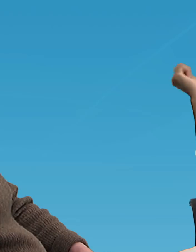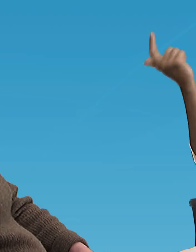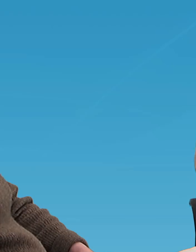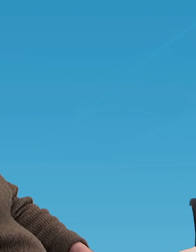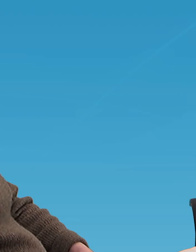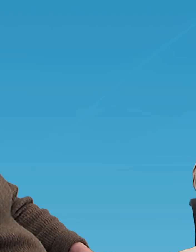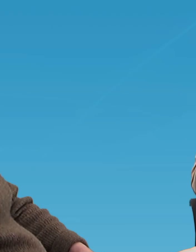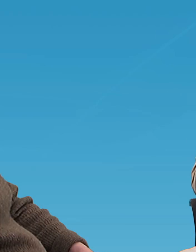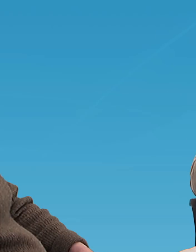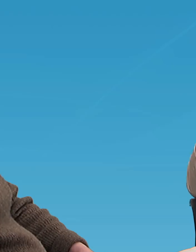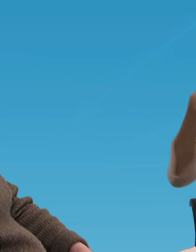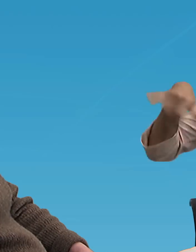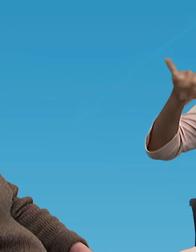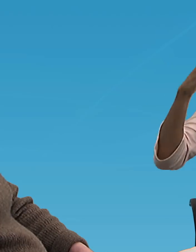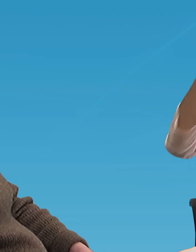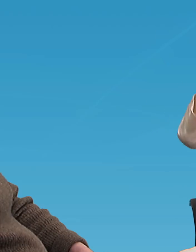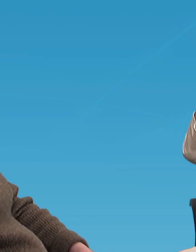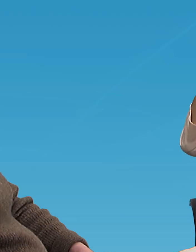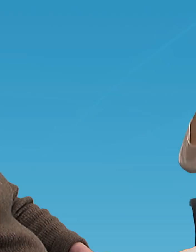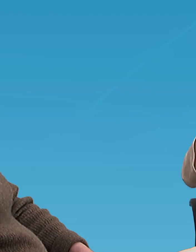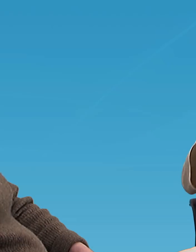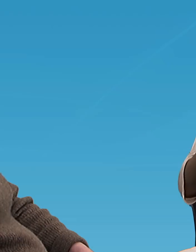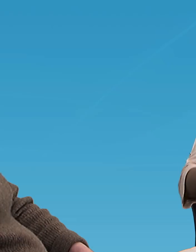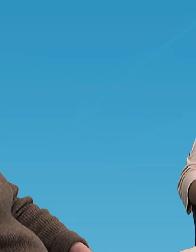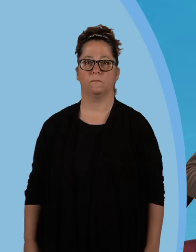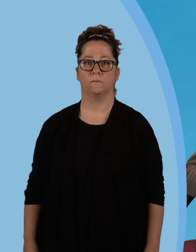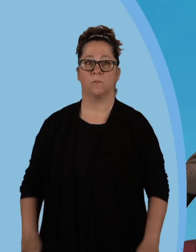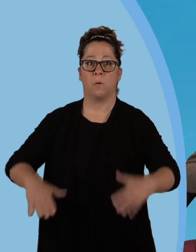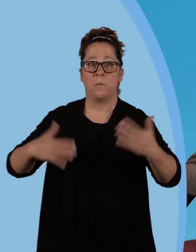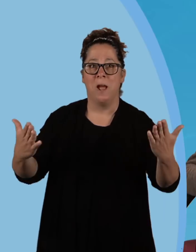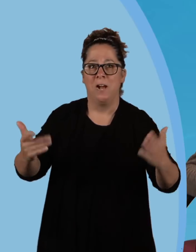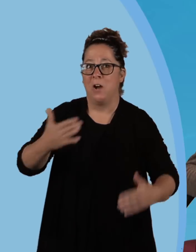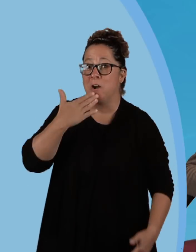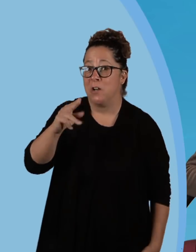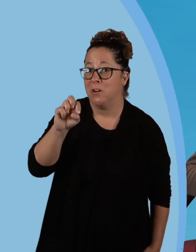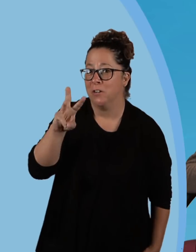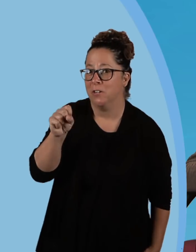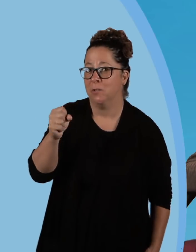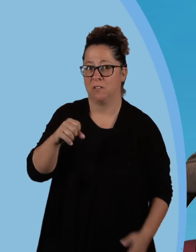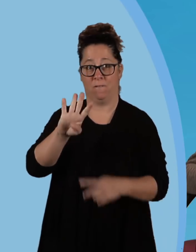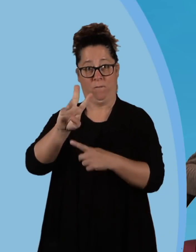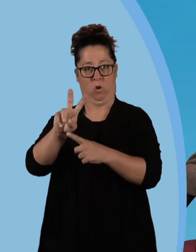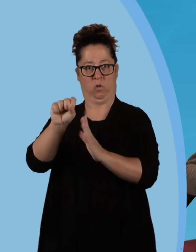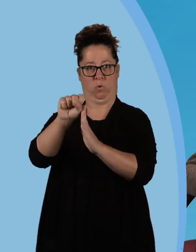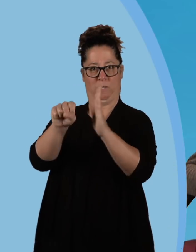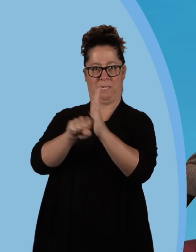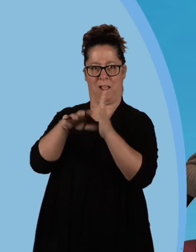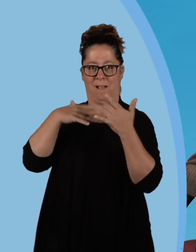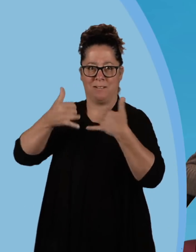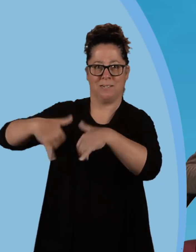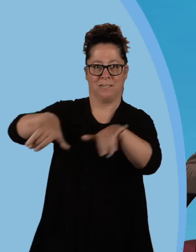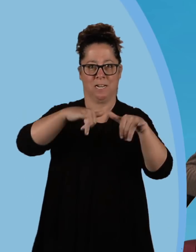Do all states have standards for educational interpreters? Well, the good news is that 42 states have standards